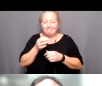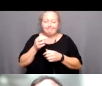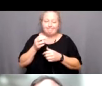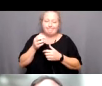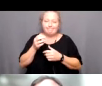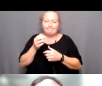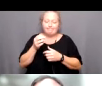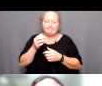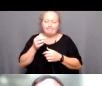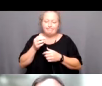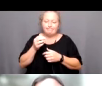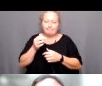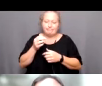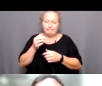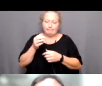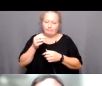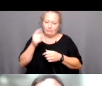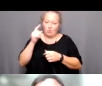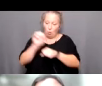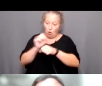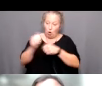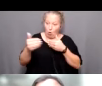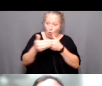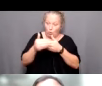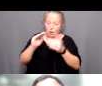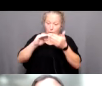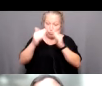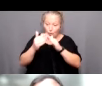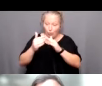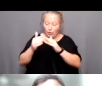working closely with community based organizations and other advocacy